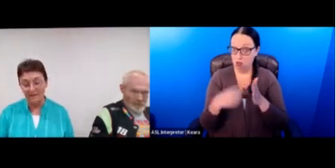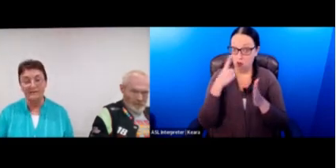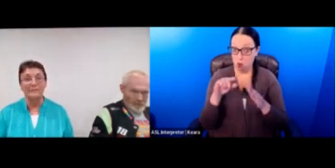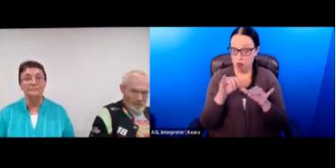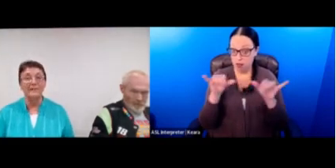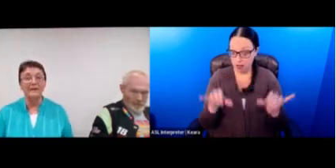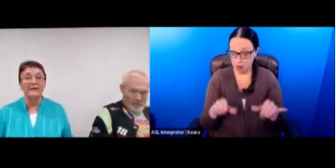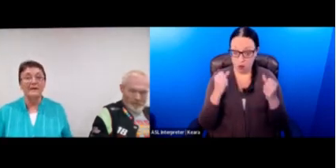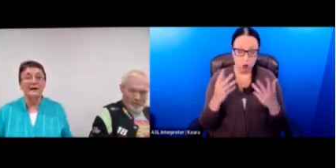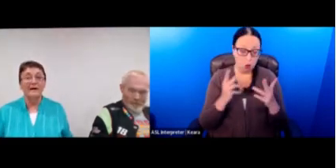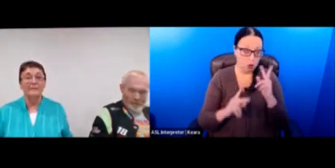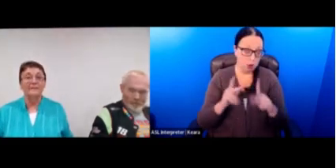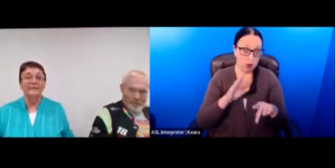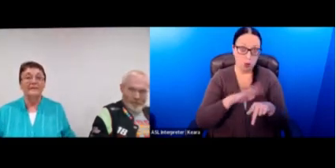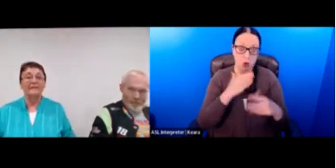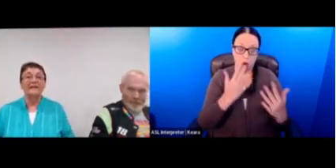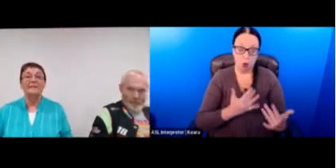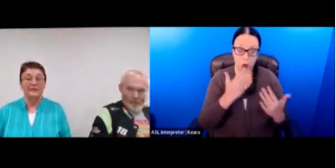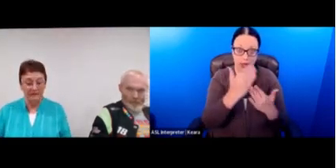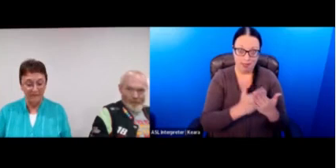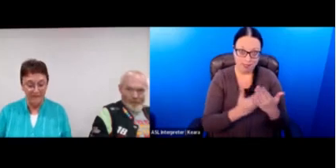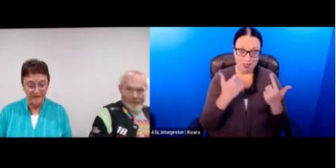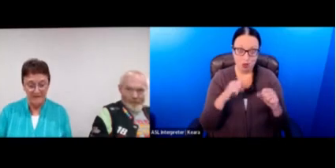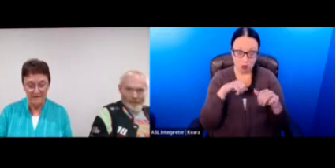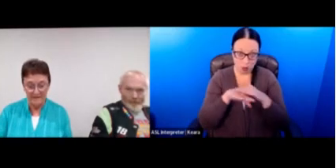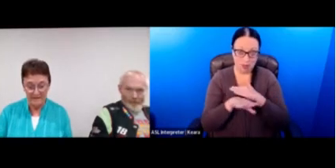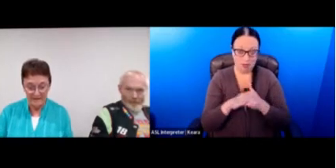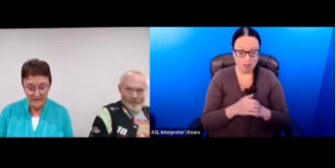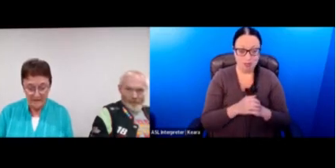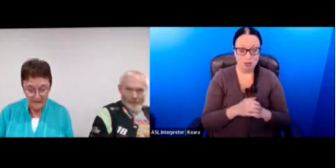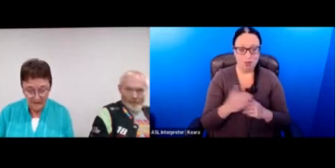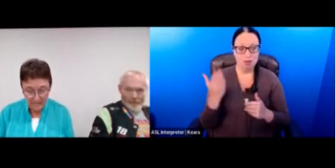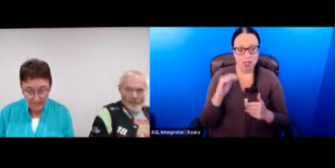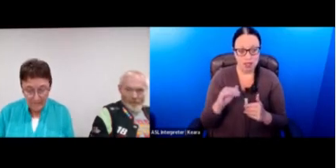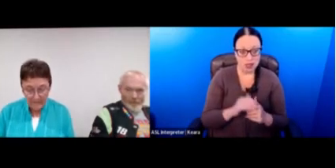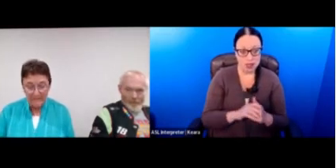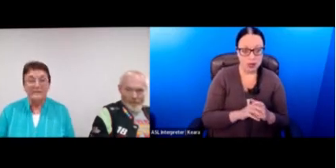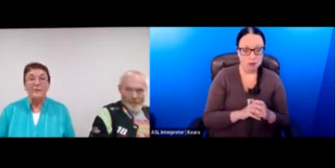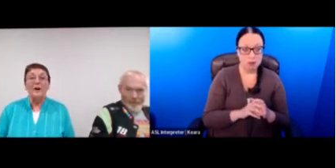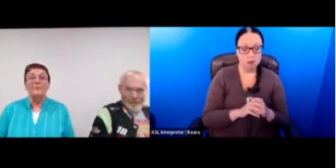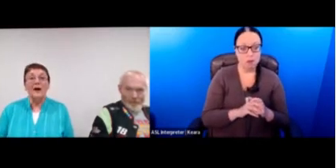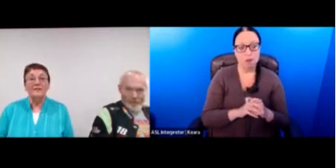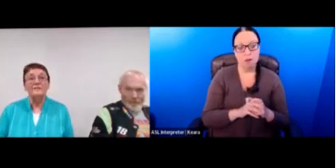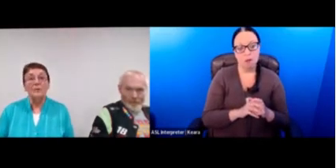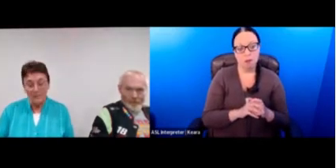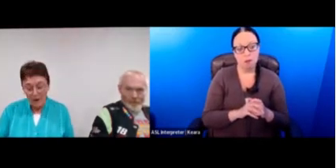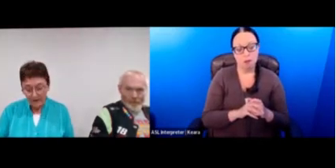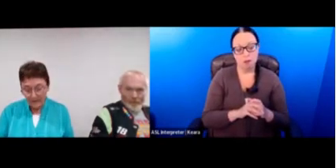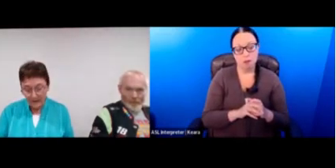system. Next slide, please. So in our prior support model,